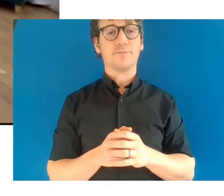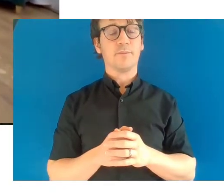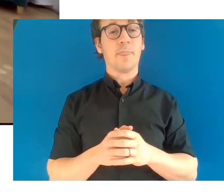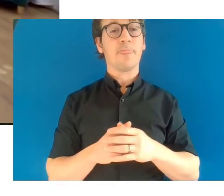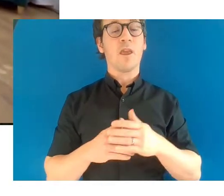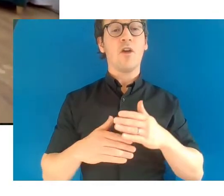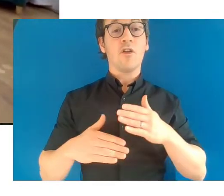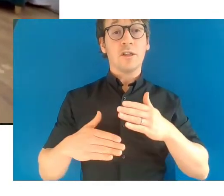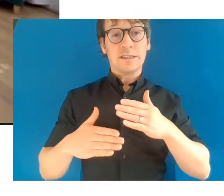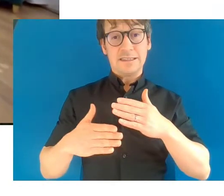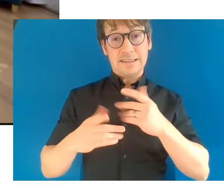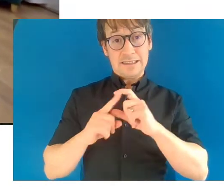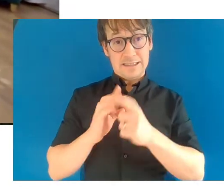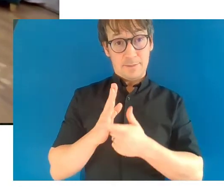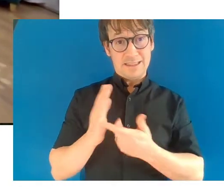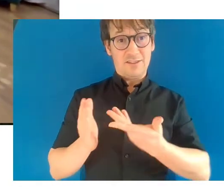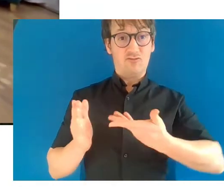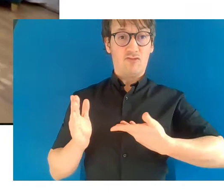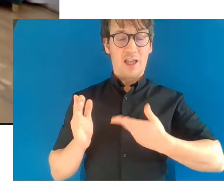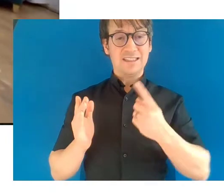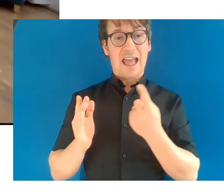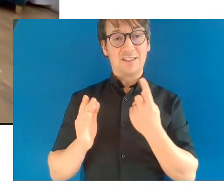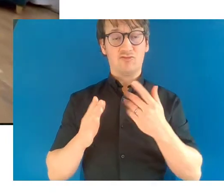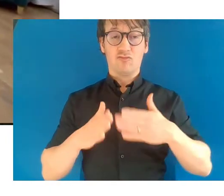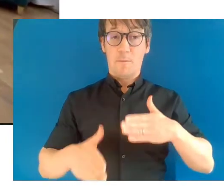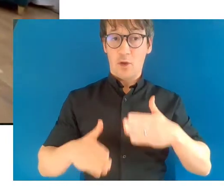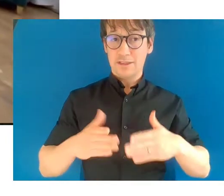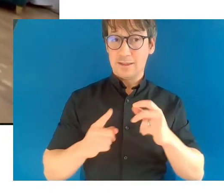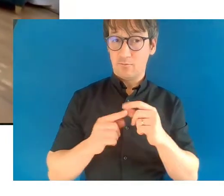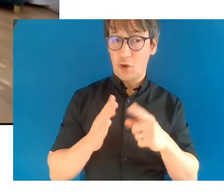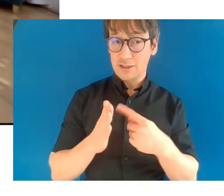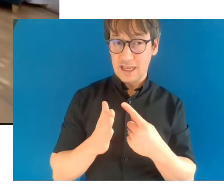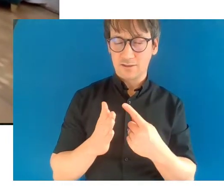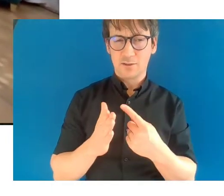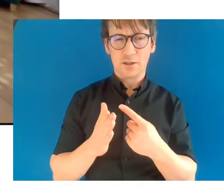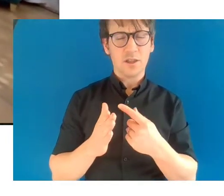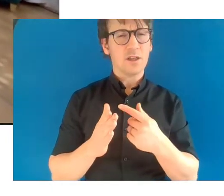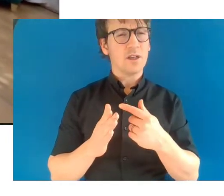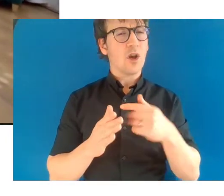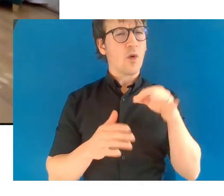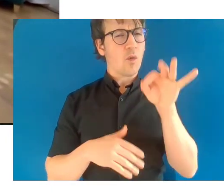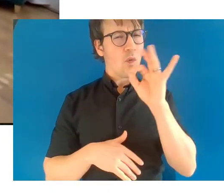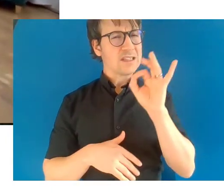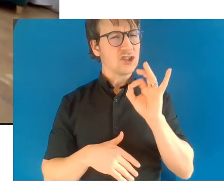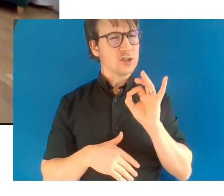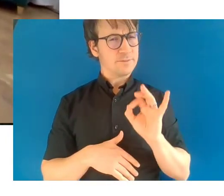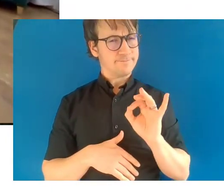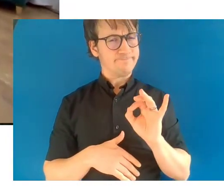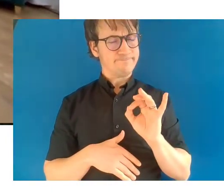In this disability rights and robotics project we are starting from disabled people’s rights